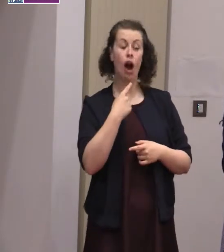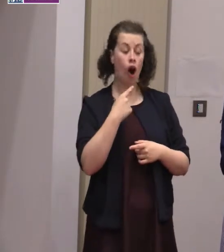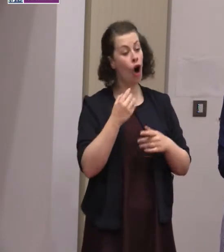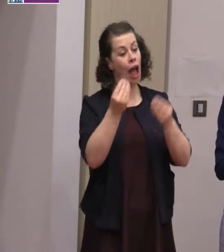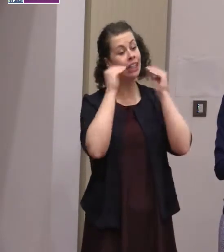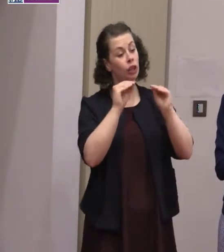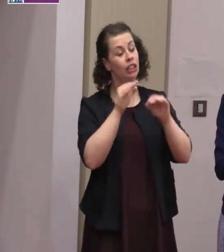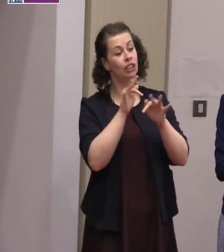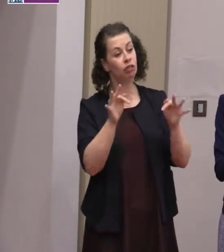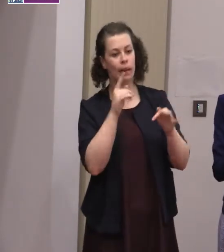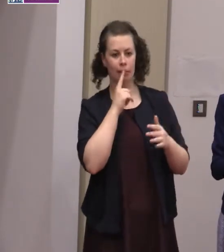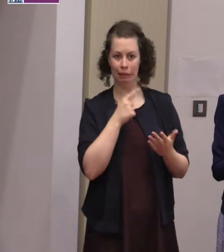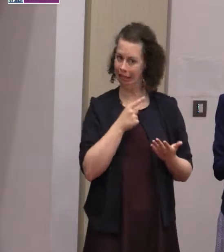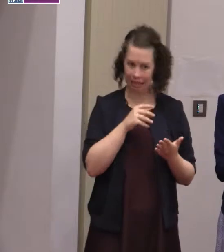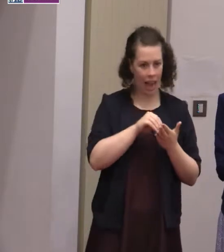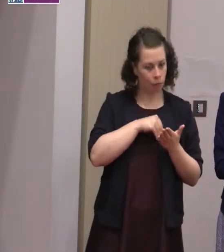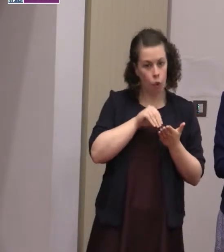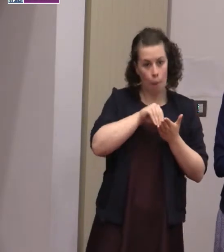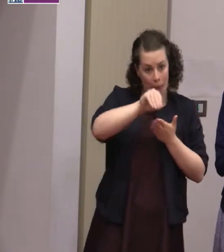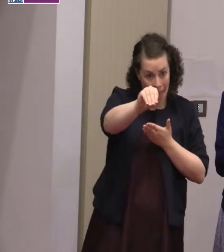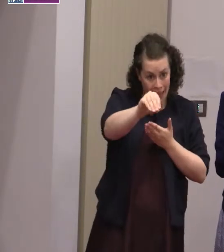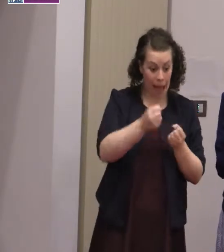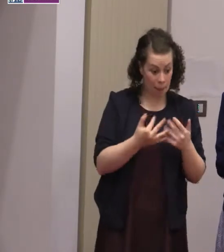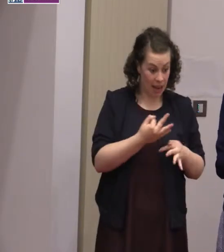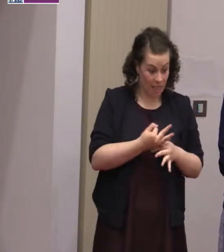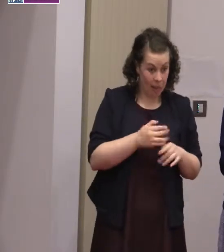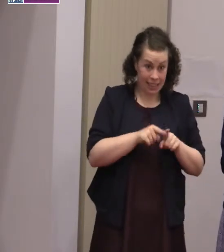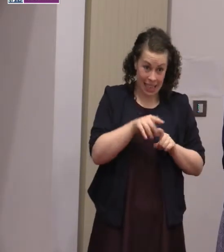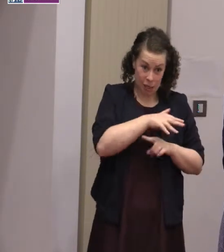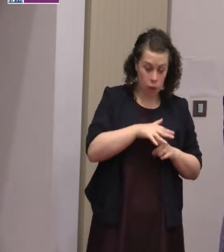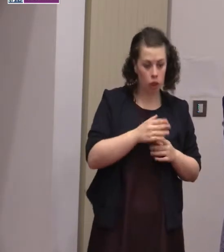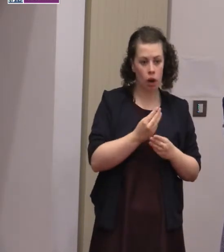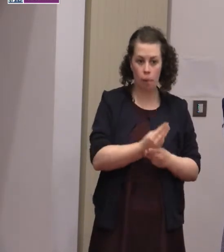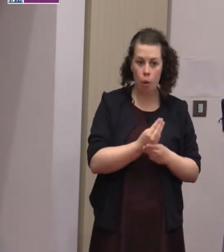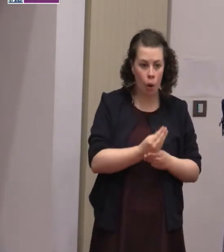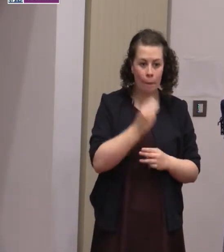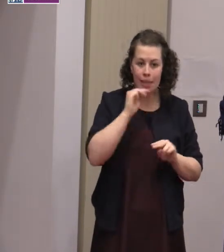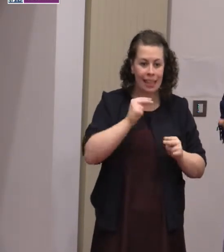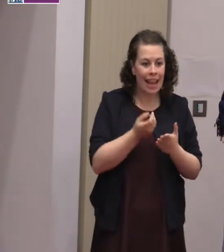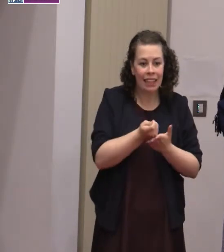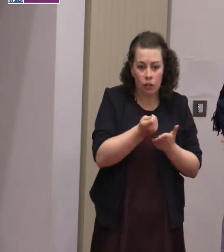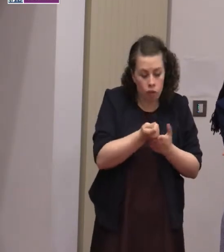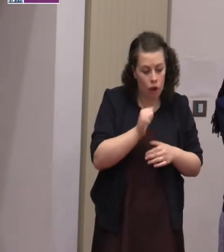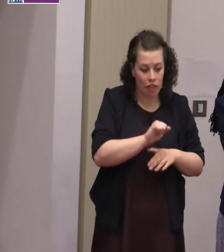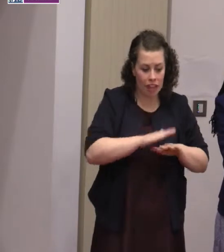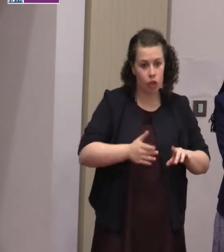For many families, many of which are poor, they cannot afford to take their children to school.